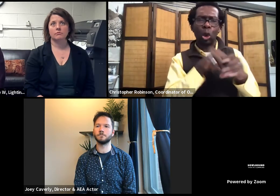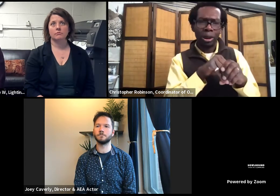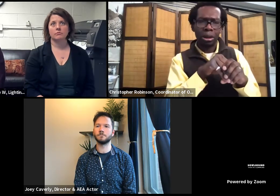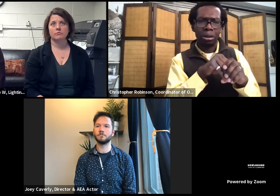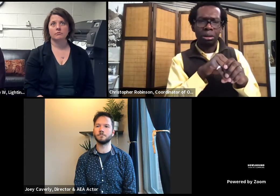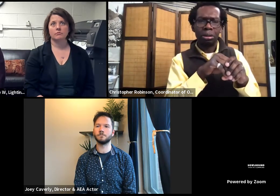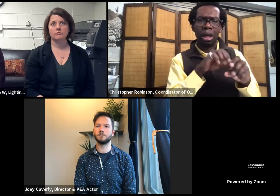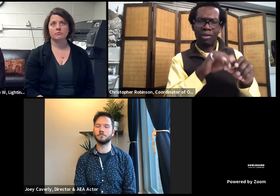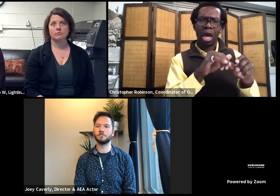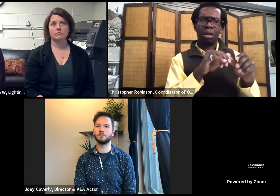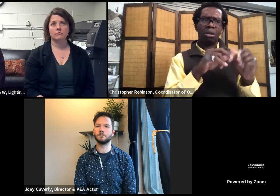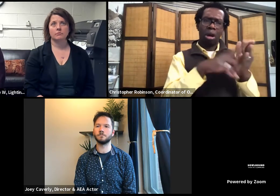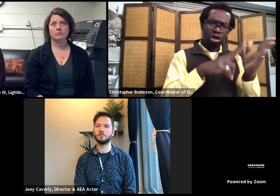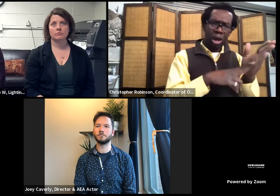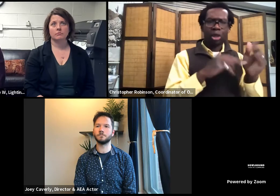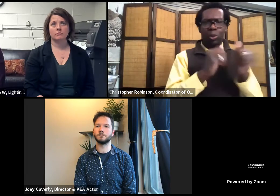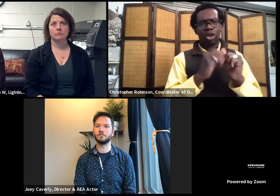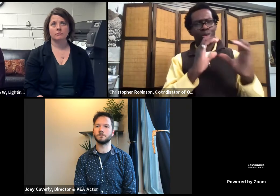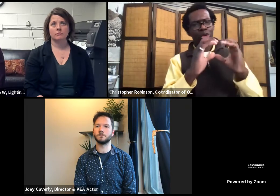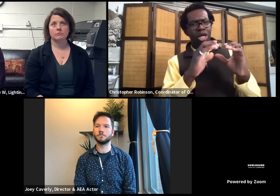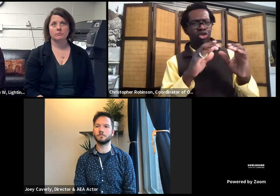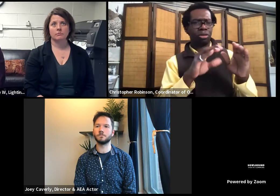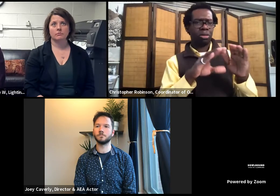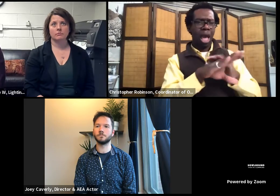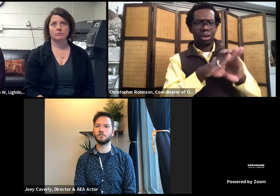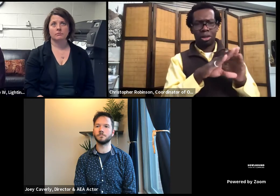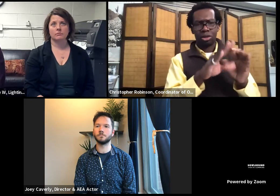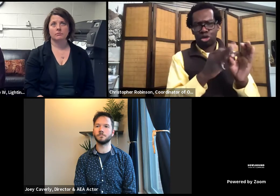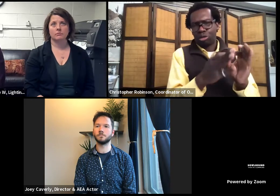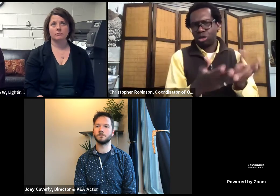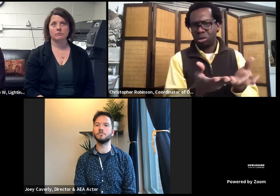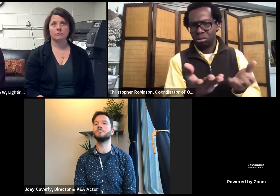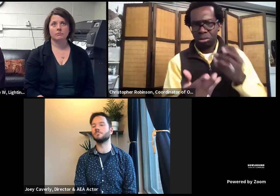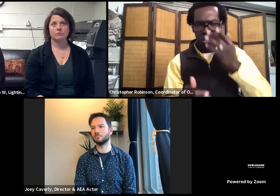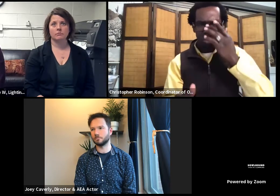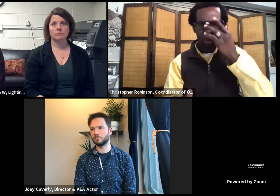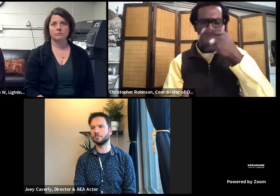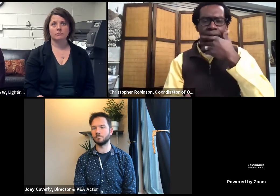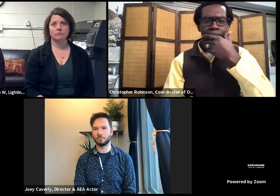but they should have something included in the contract talking about that, you know,